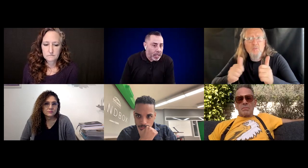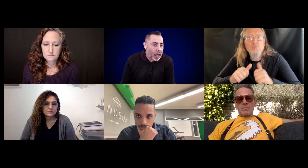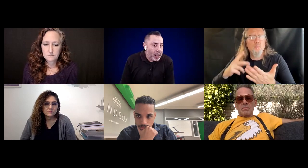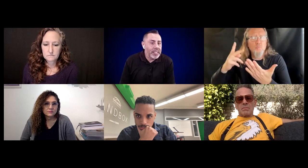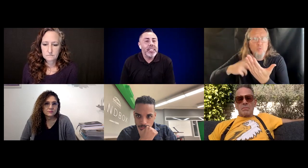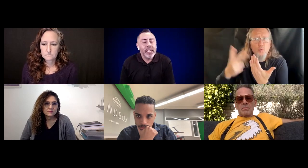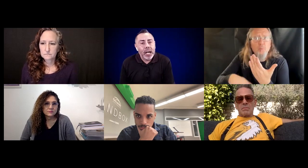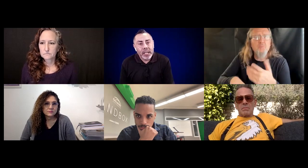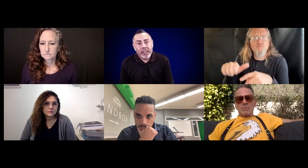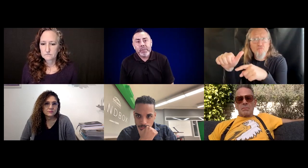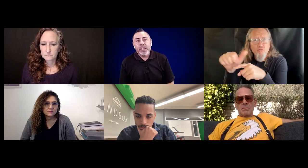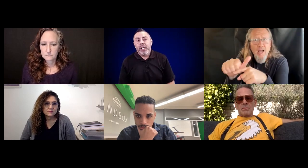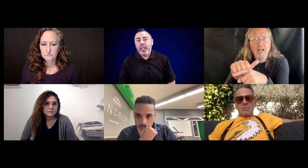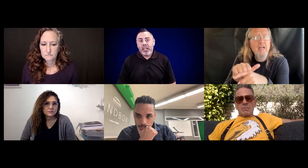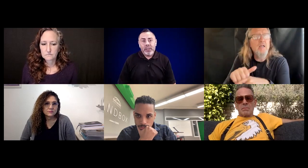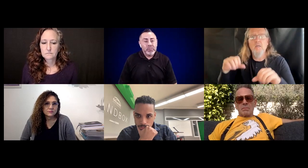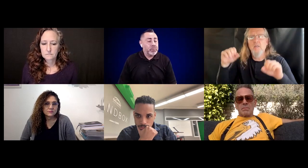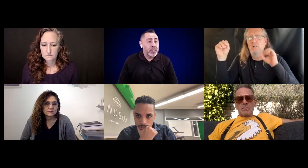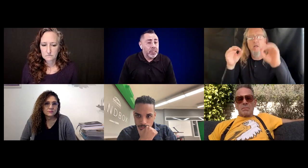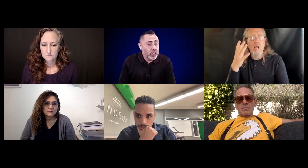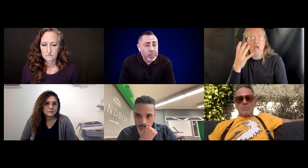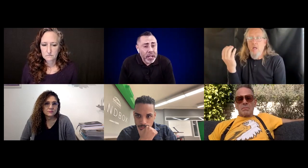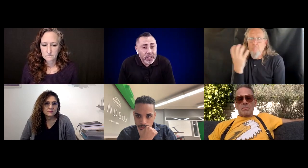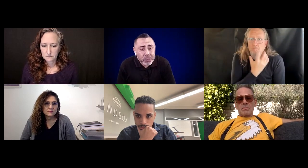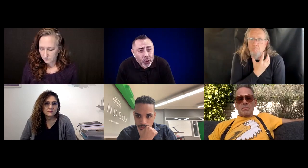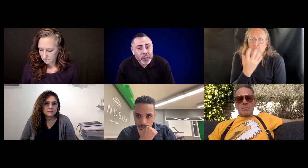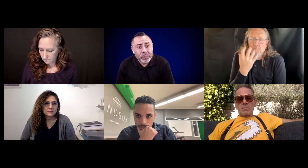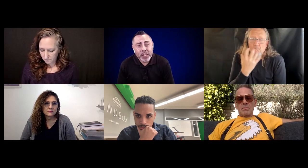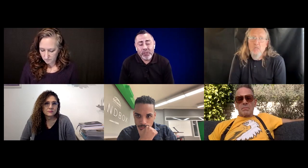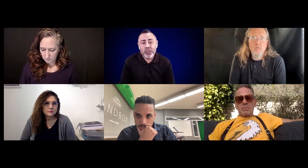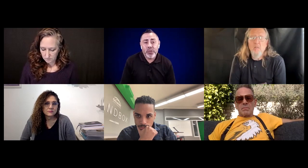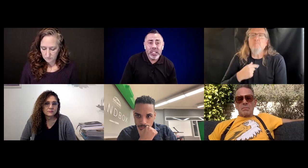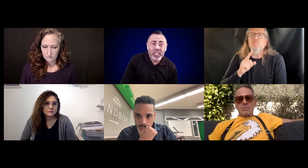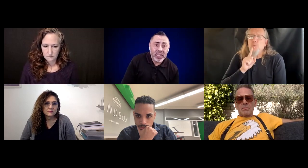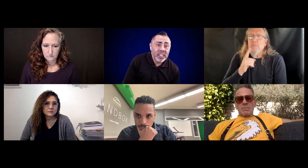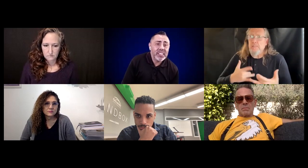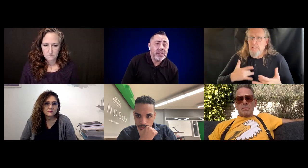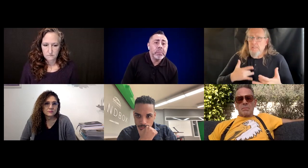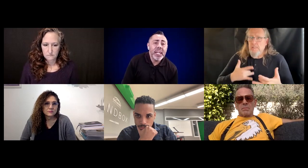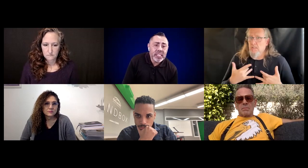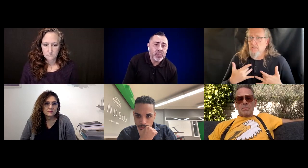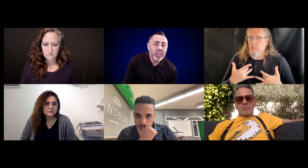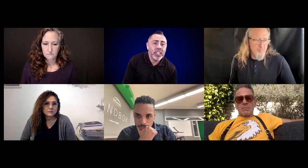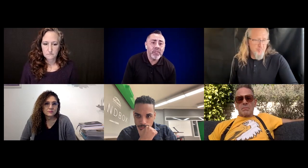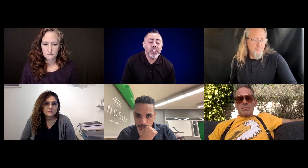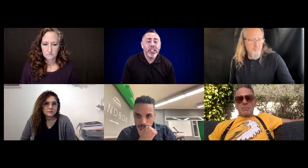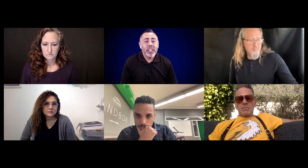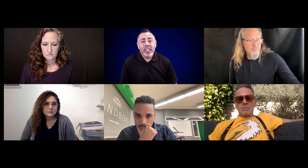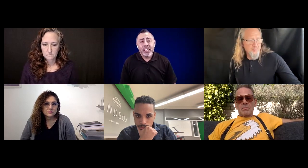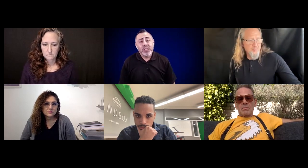The are a competitive program. They offer the training, amazing what they offer and it really excites me, the work they are doing.